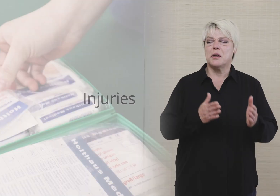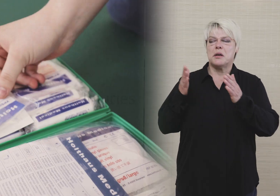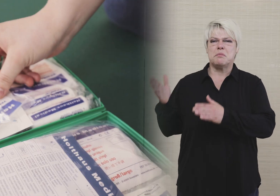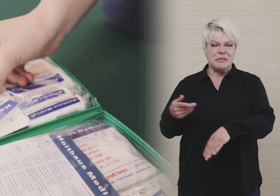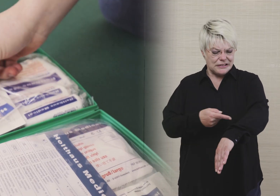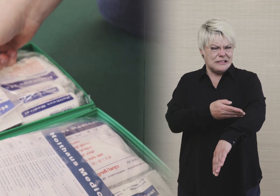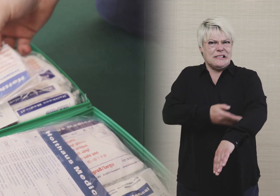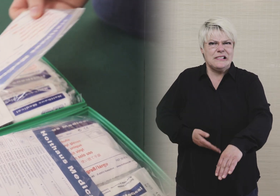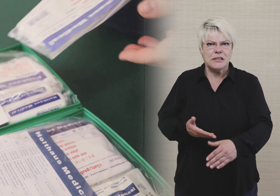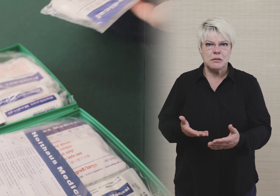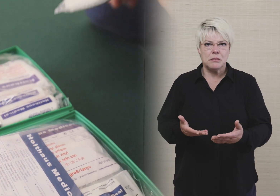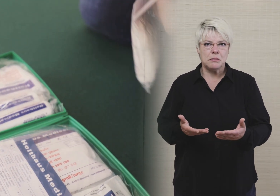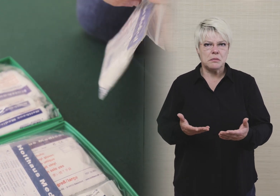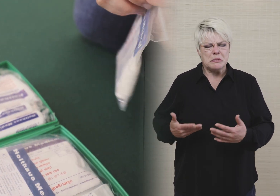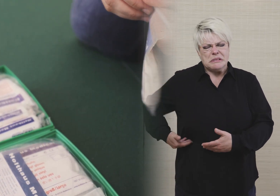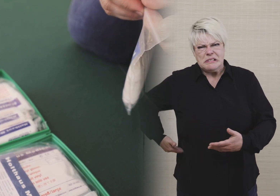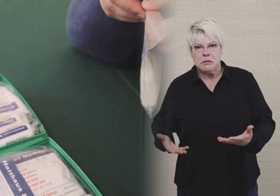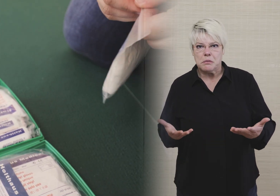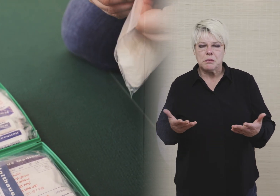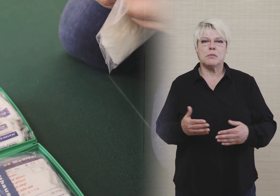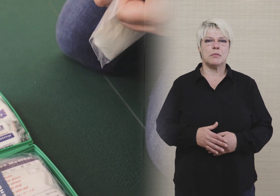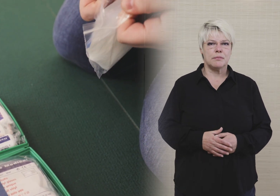When helping someone that is injured, first check for wounds